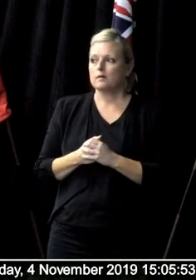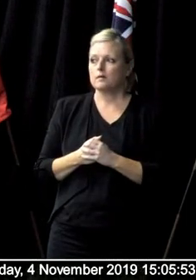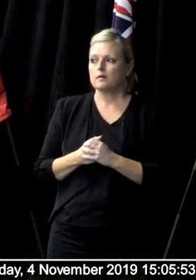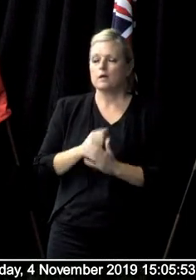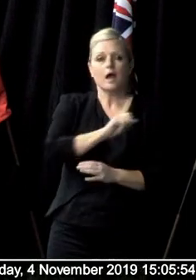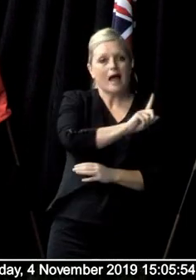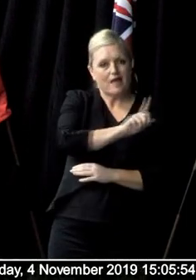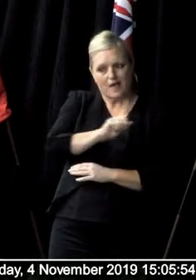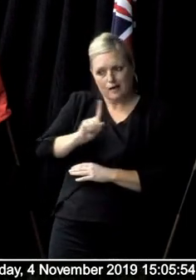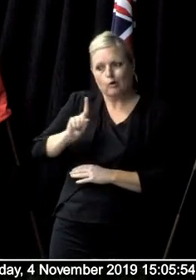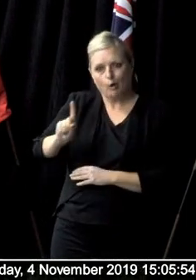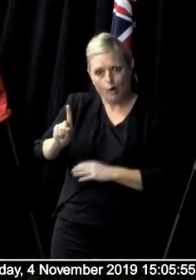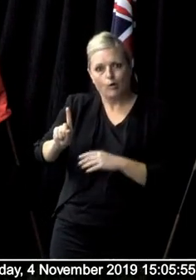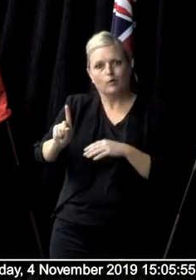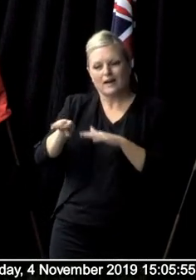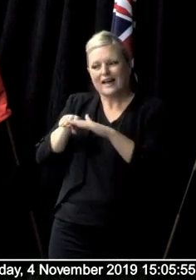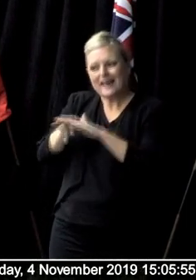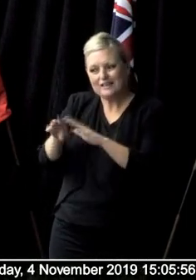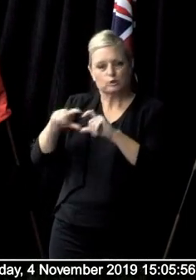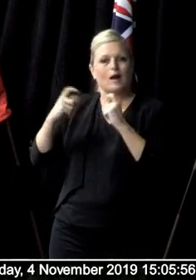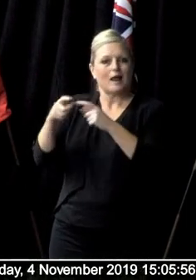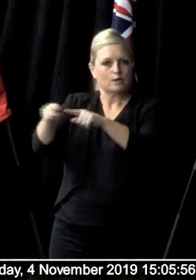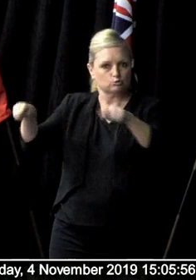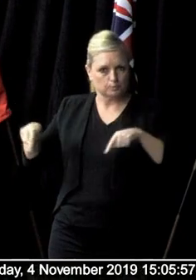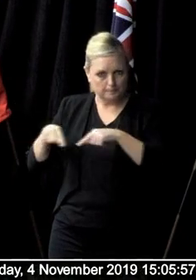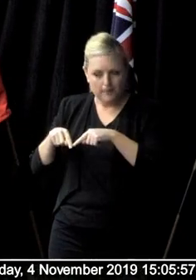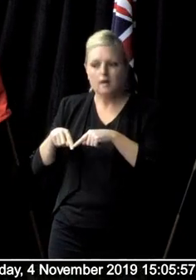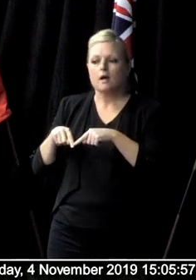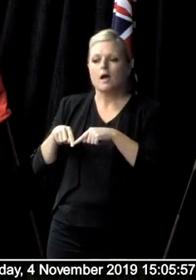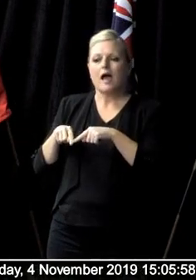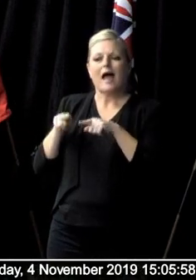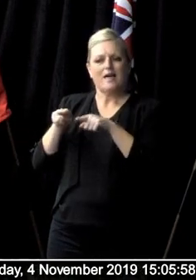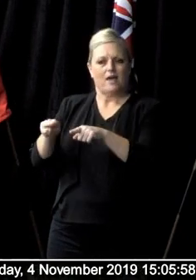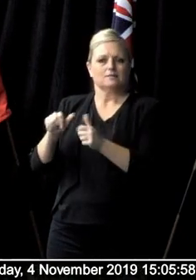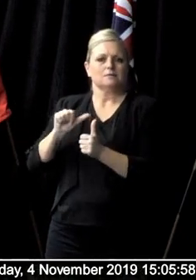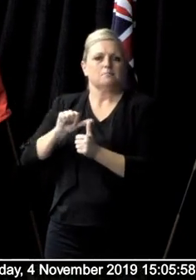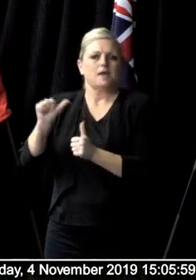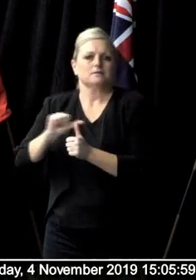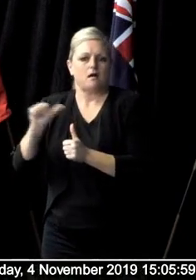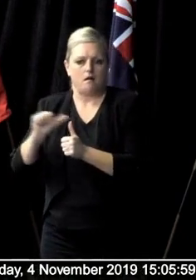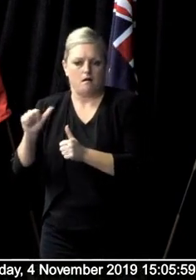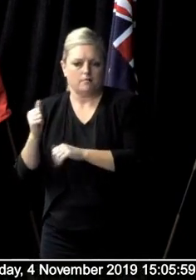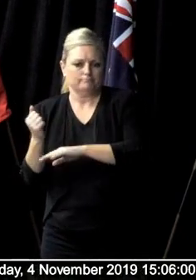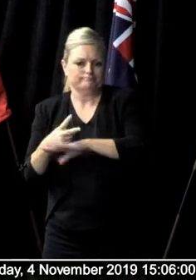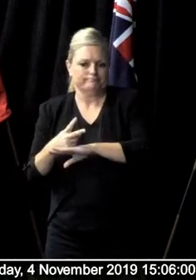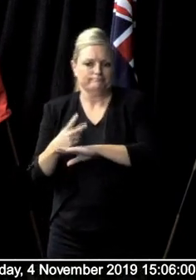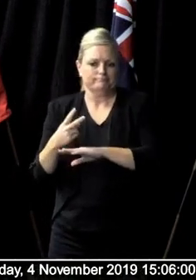And, anecdotally, that appears to be more established in primary schools rather than in high schools.